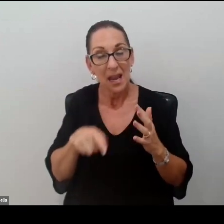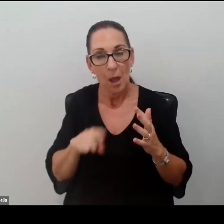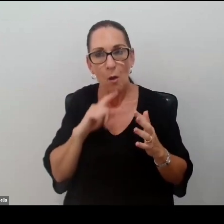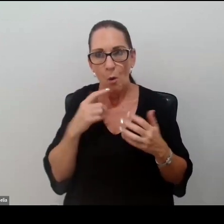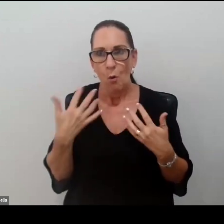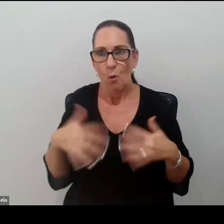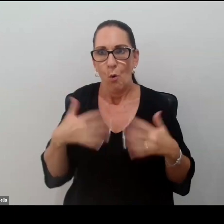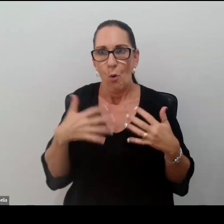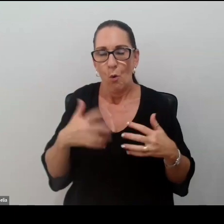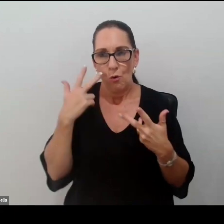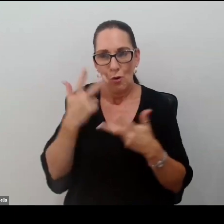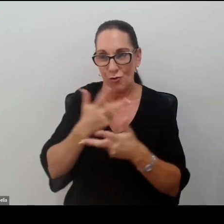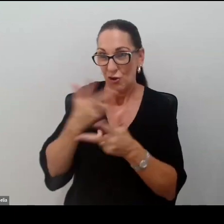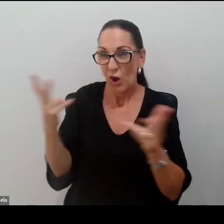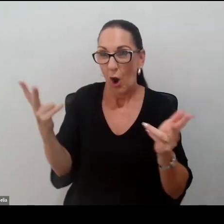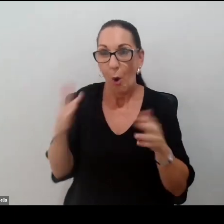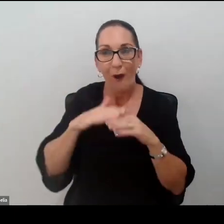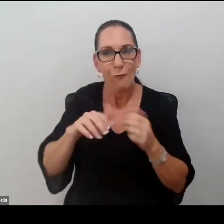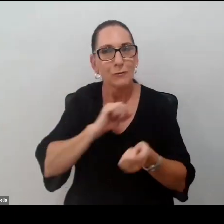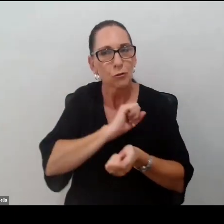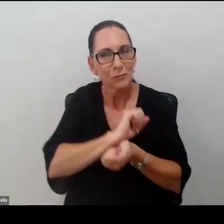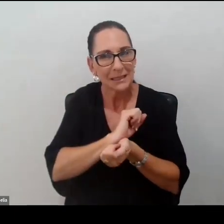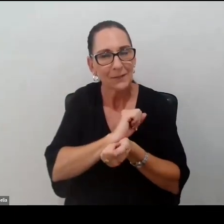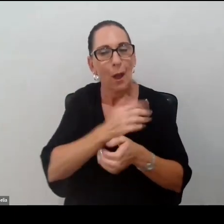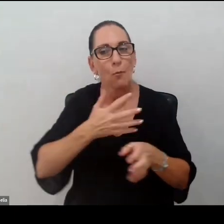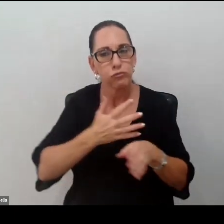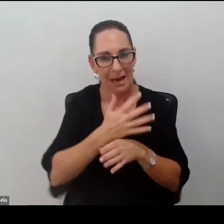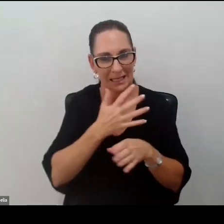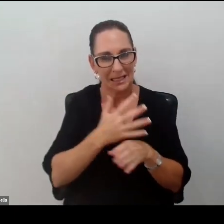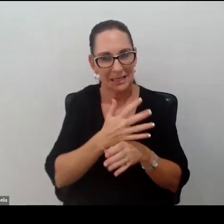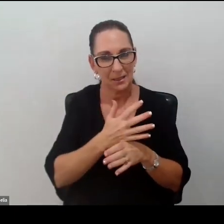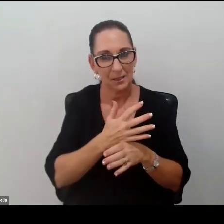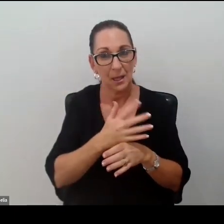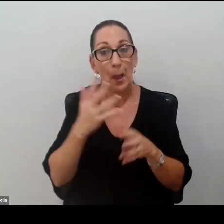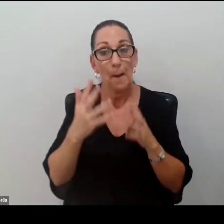evidence available about restrictive practice. And it's commissioned report. And I'm going to